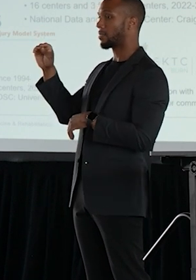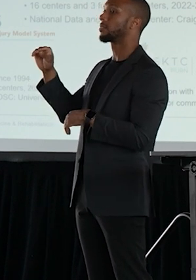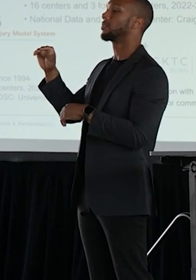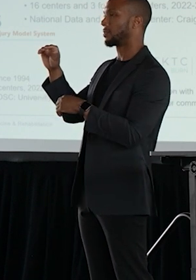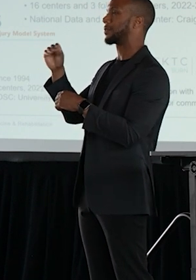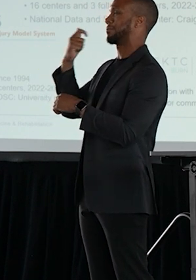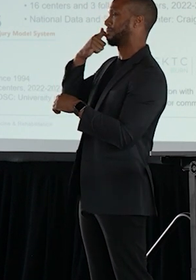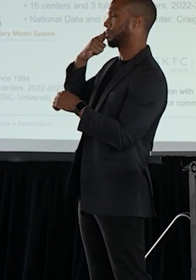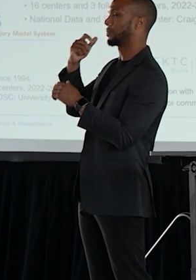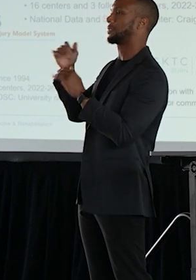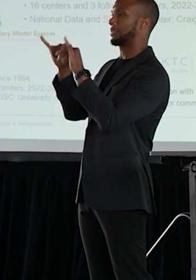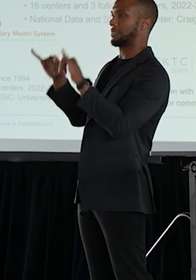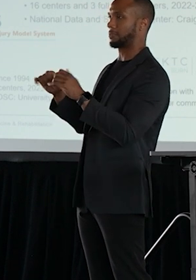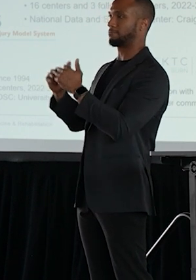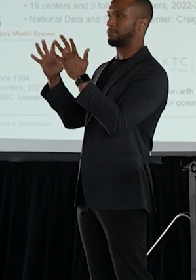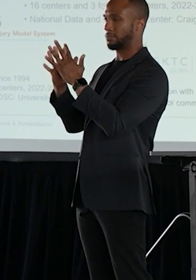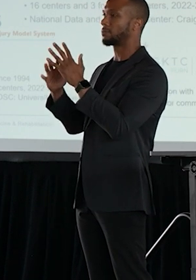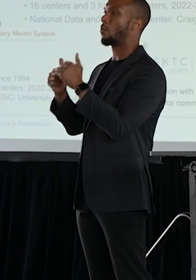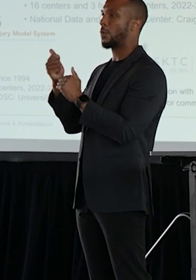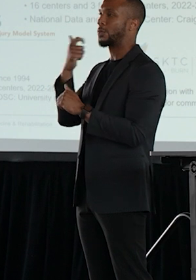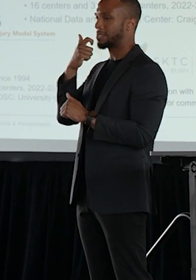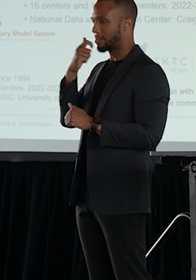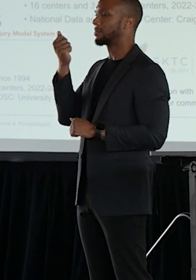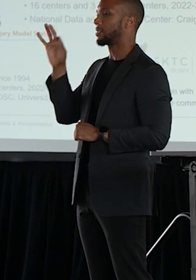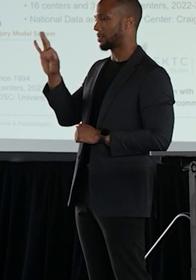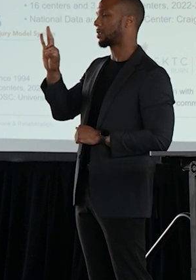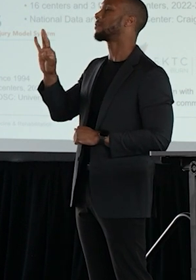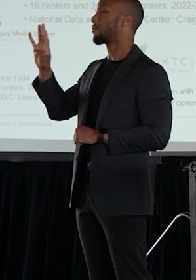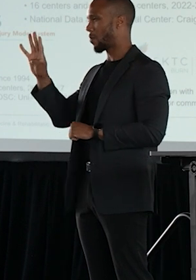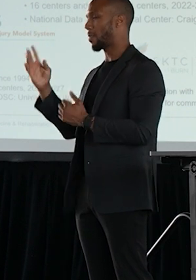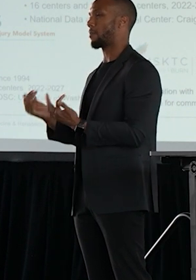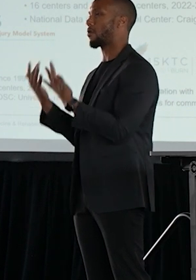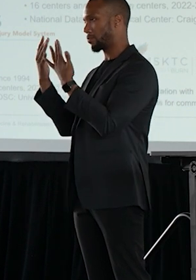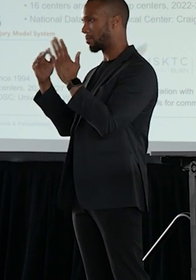recently is 1994 so these three programs run about the same